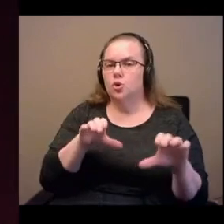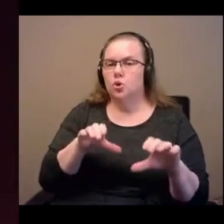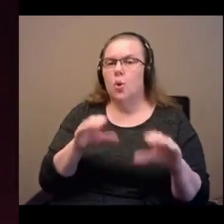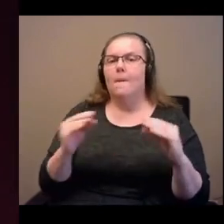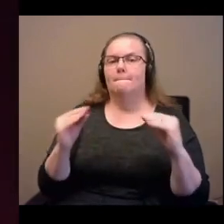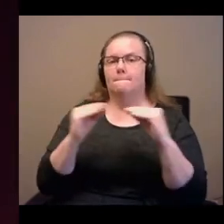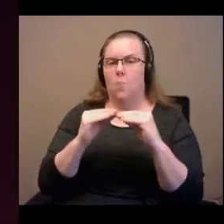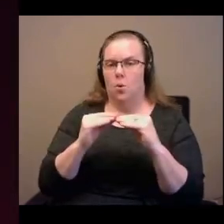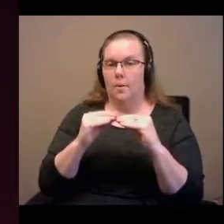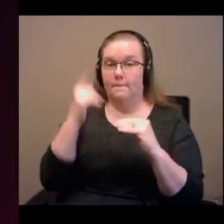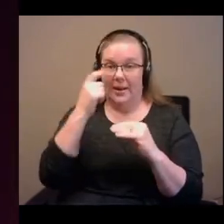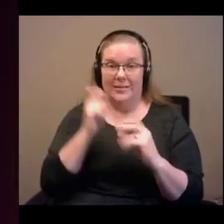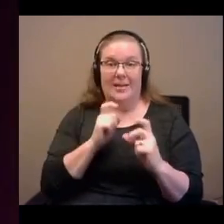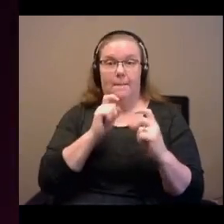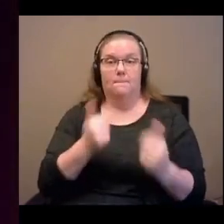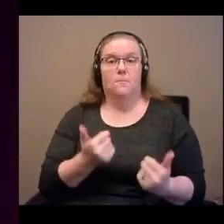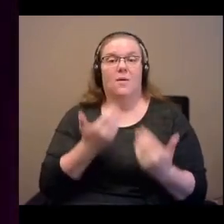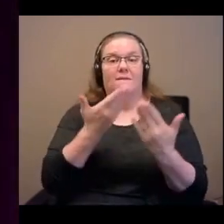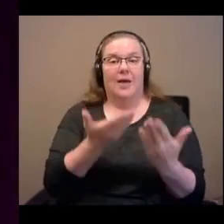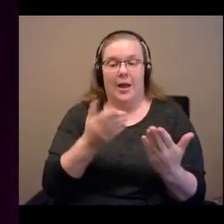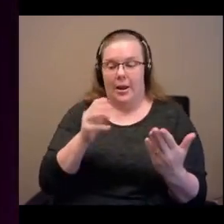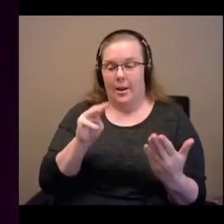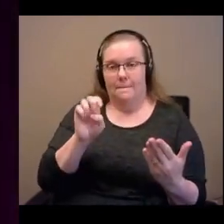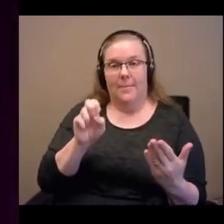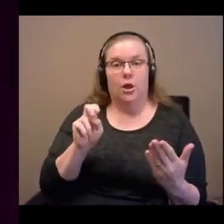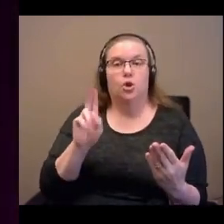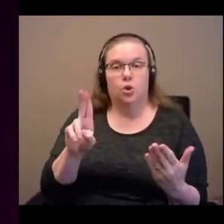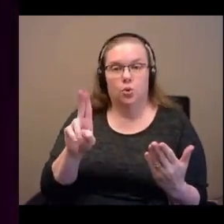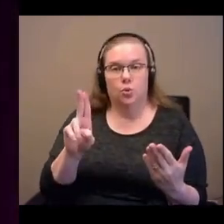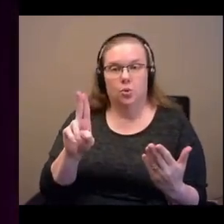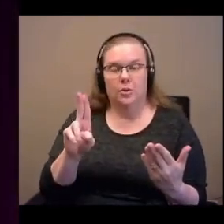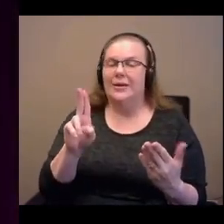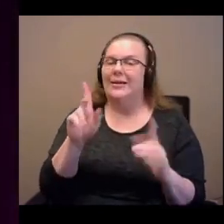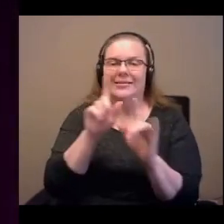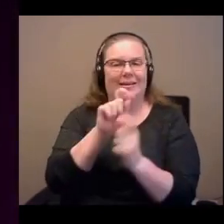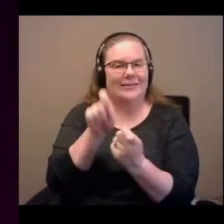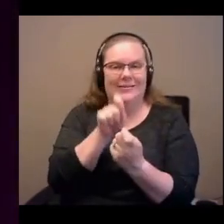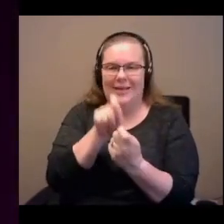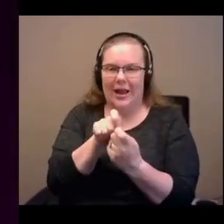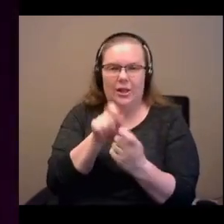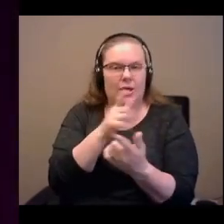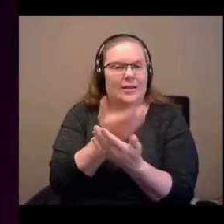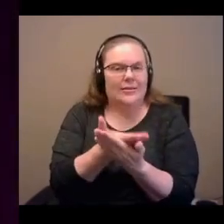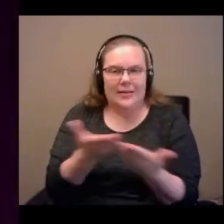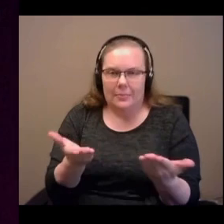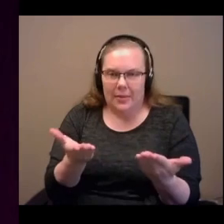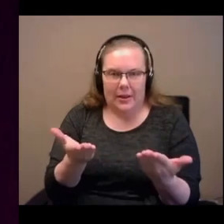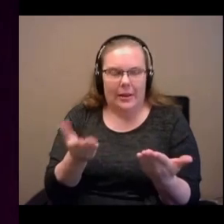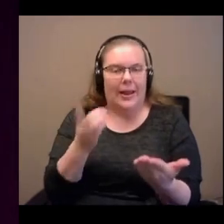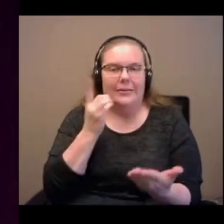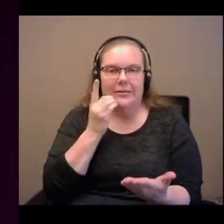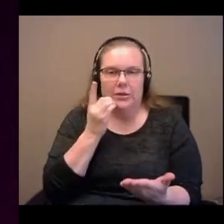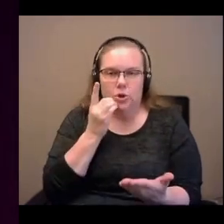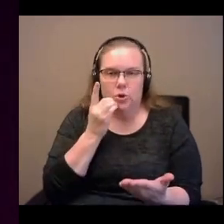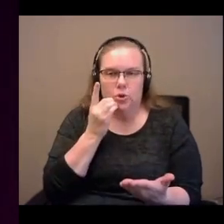is exactly what happens when you go out to dinner, right? They don’t say, “Hey, here’s dinner.” And they don’t say, “Hey, we’ll make whatever you want.” They say, “Here’s a